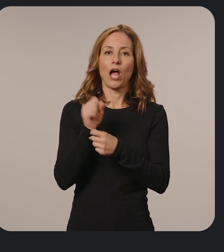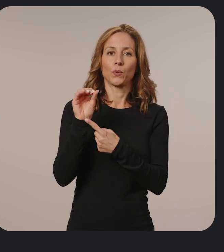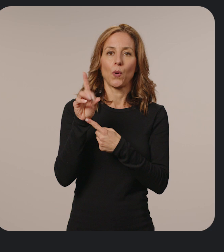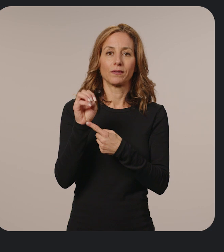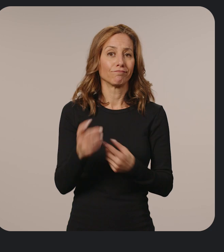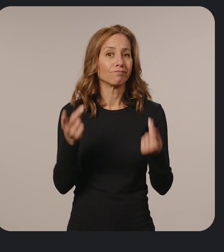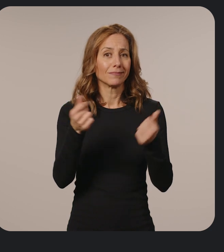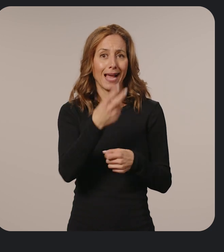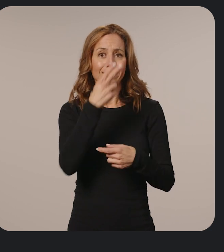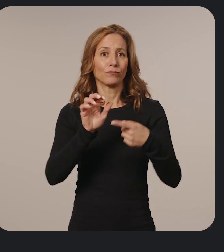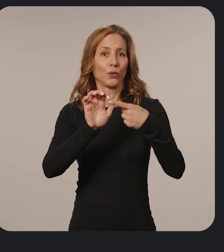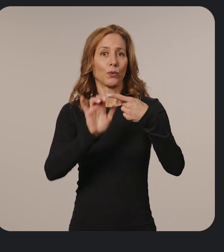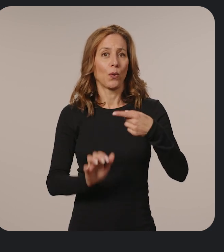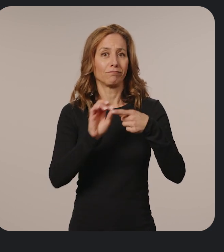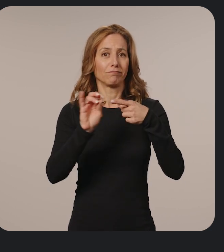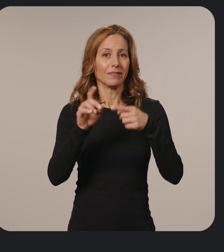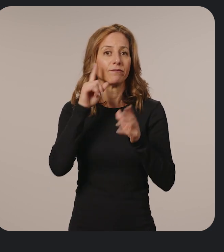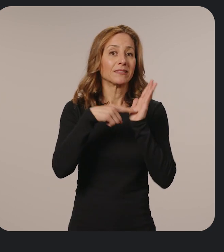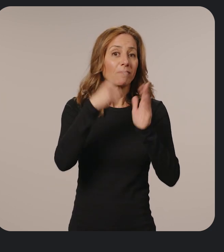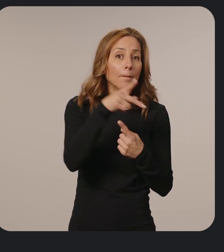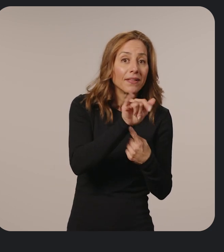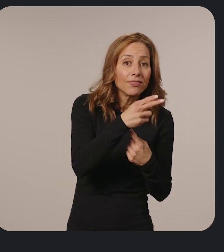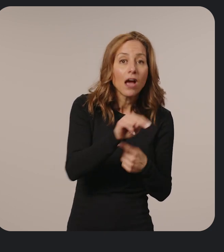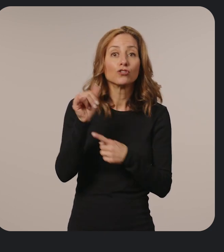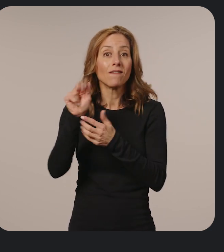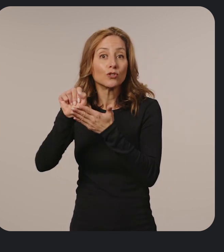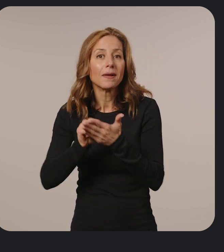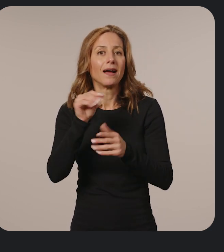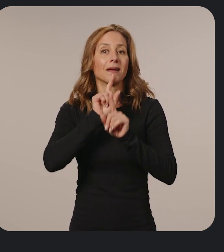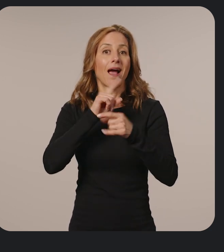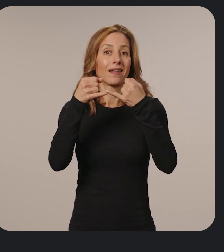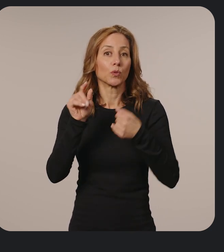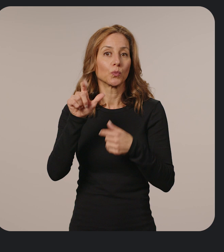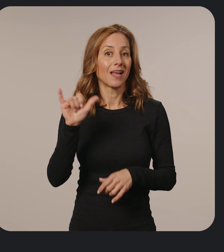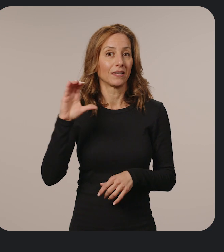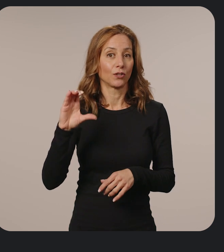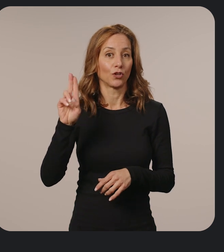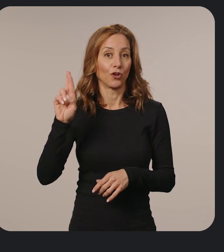for Python, JavaScript, and command line tools like Curl. That's because the PaLM API is a REST API.